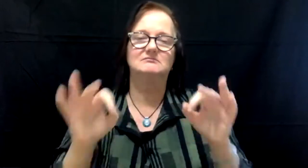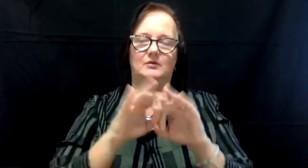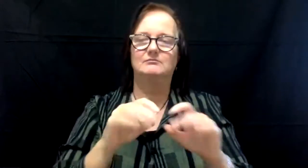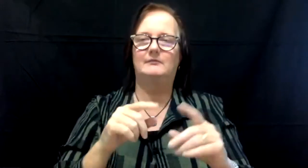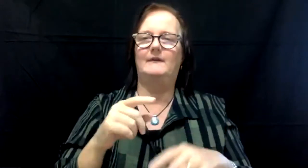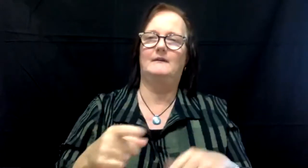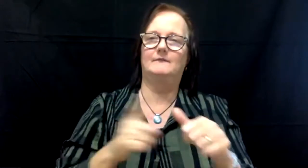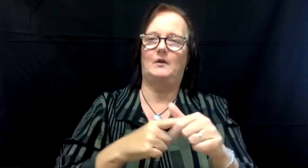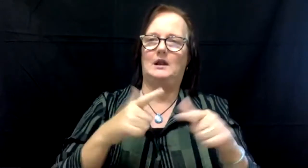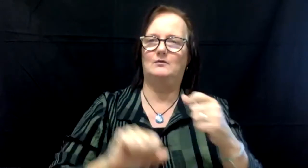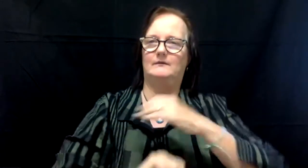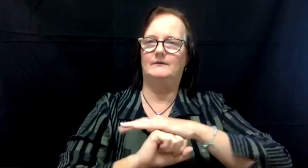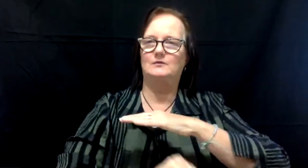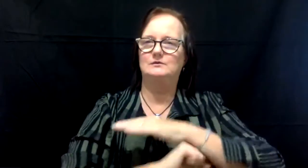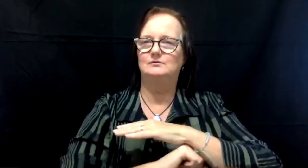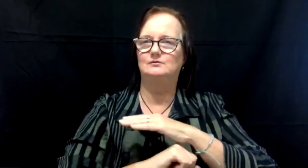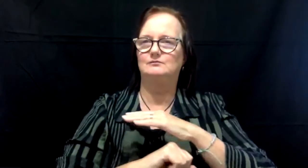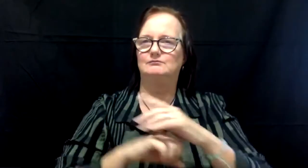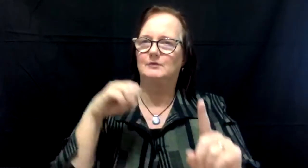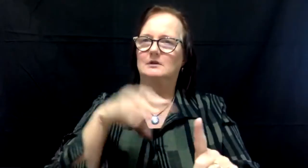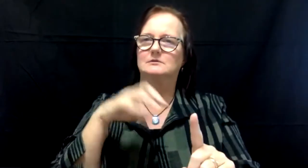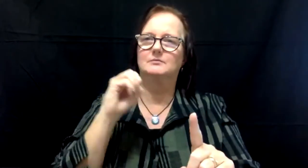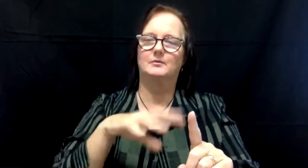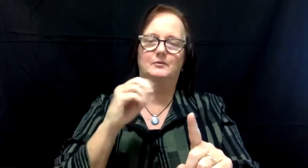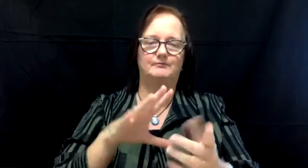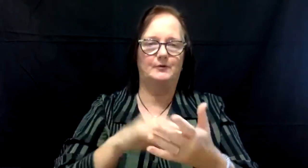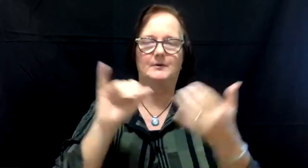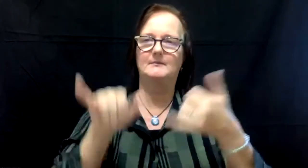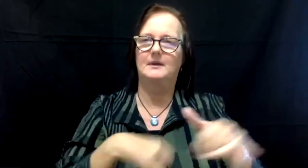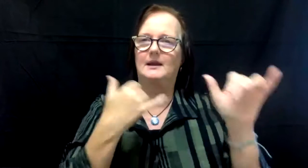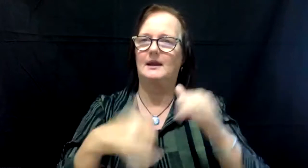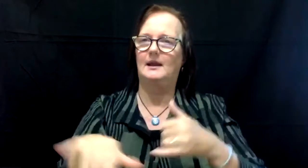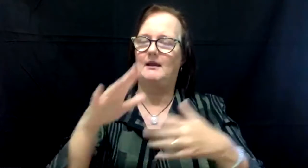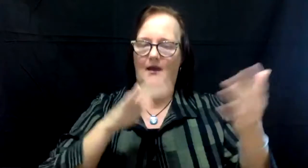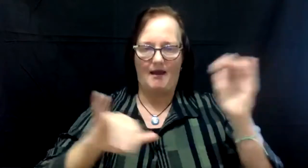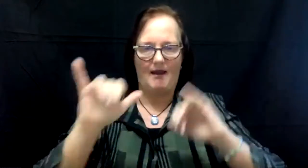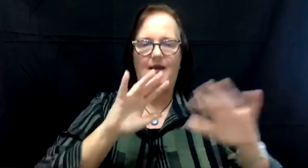It's really important to have a good foundation of a first language and learning it through play,